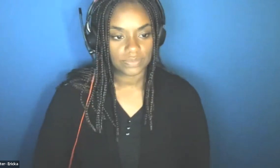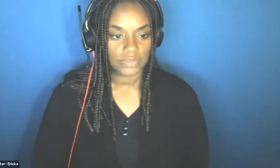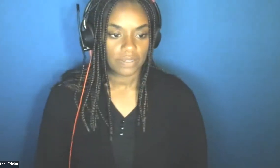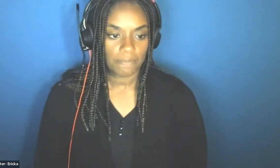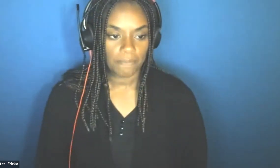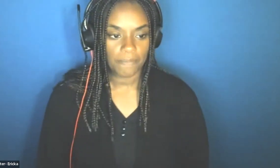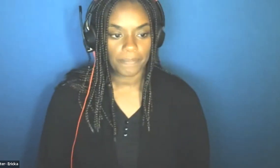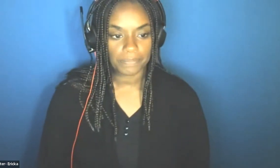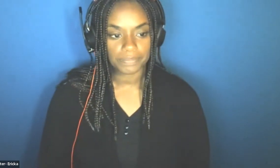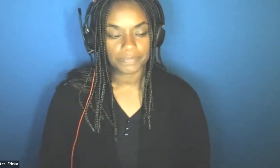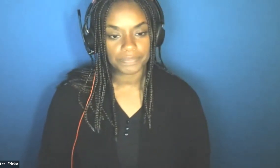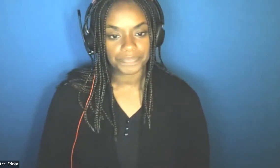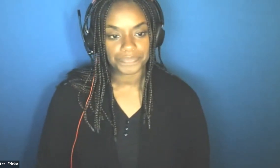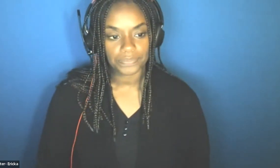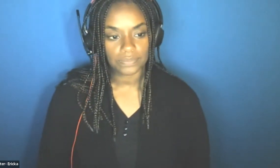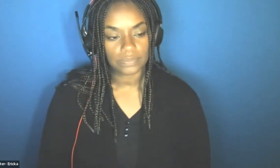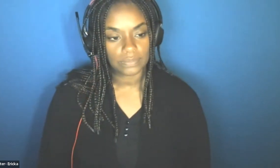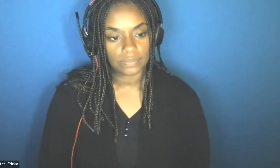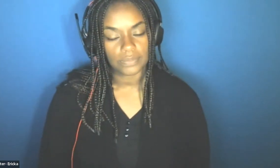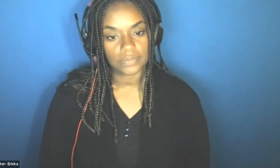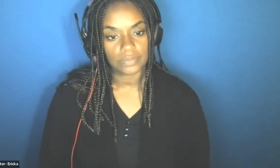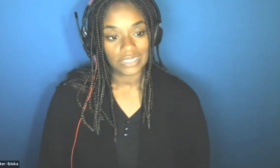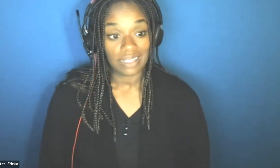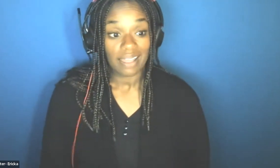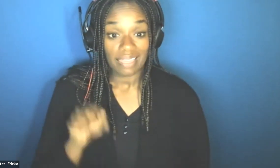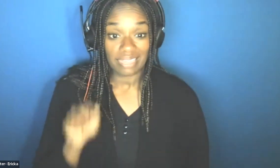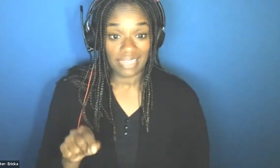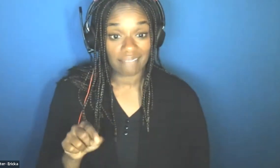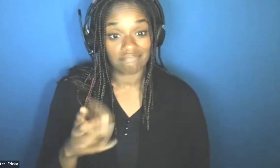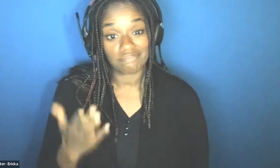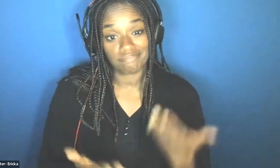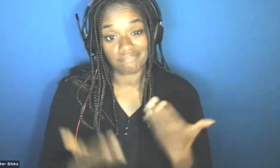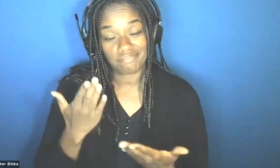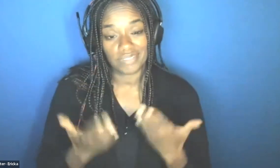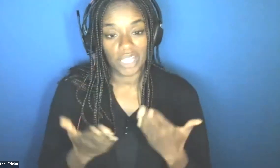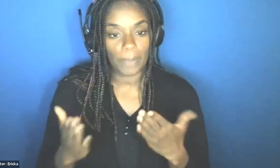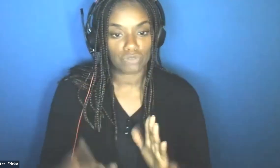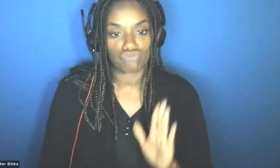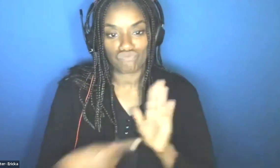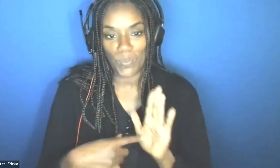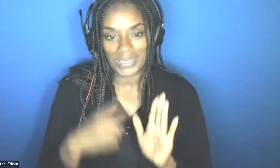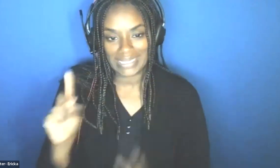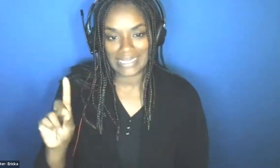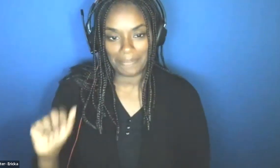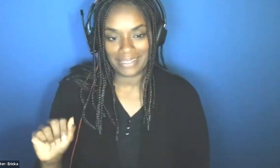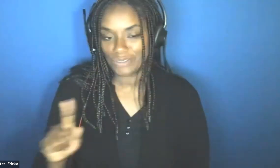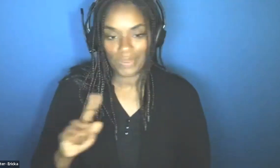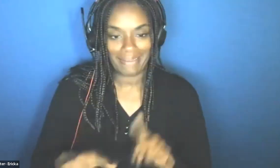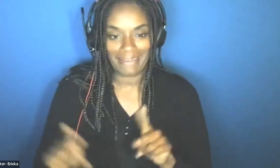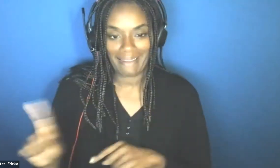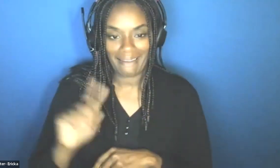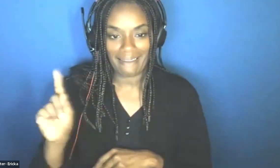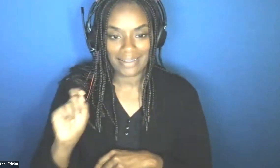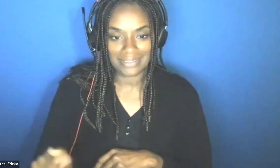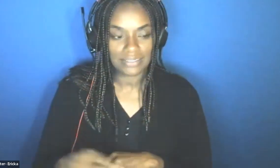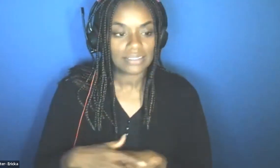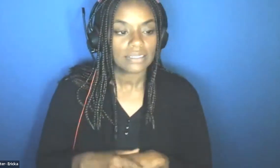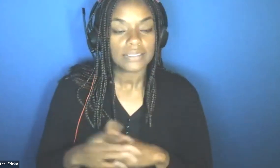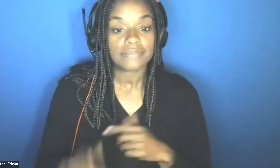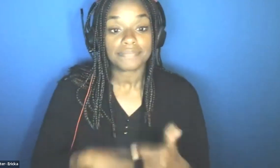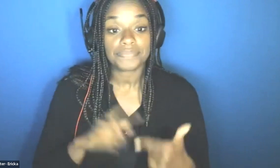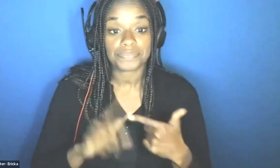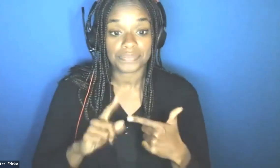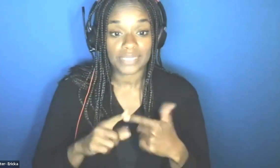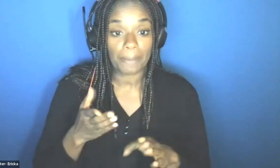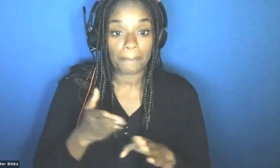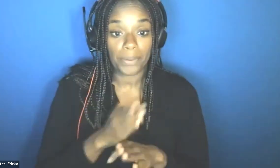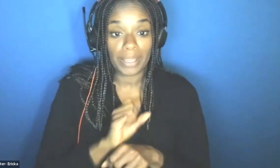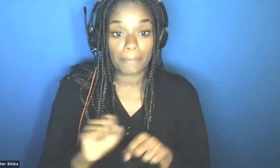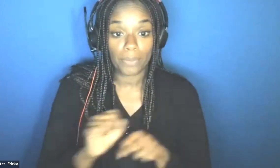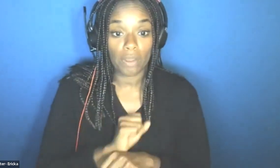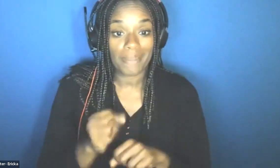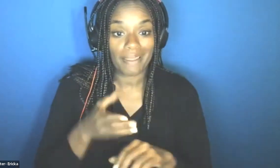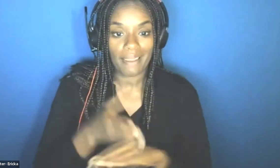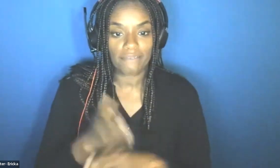They can't ask how much drug or alcohol do you or did you consume.